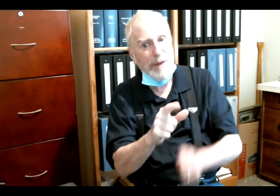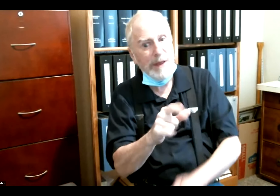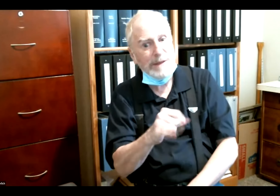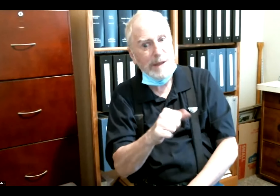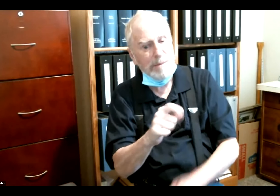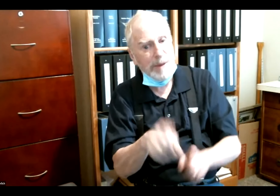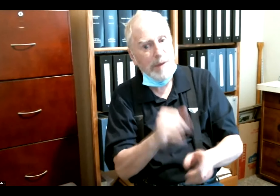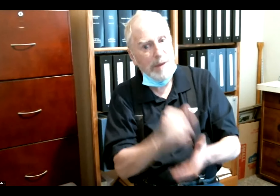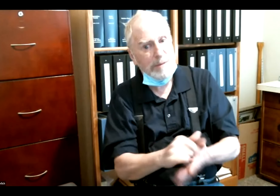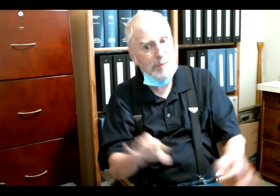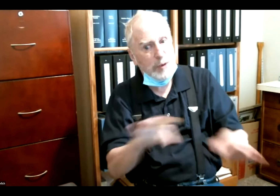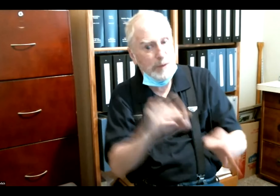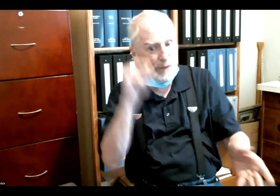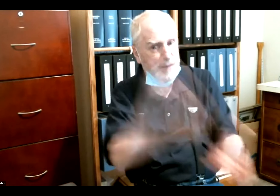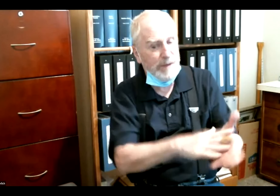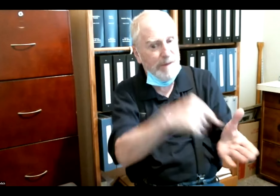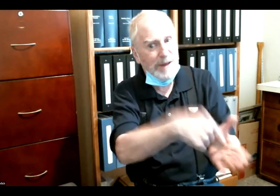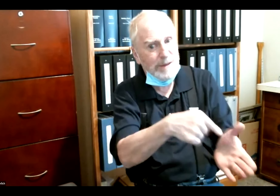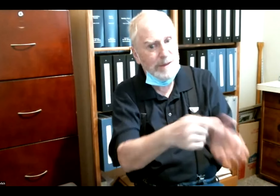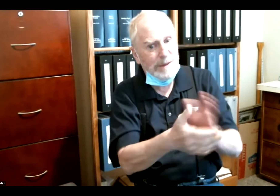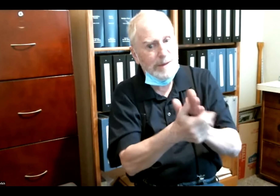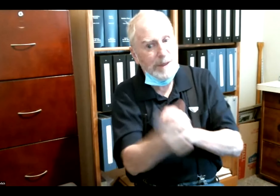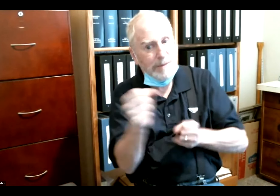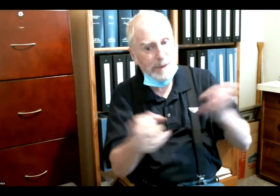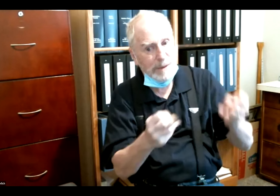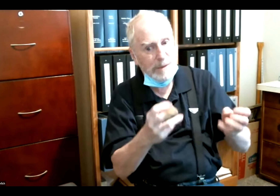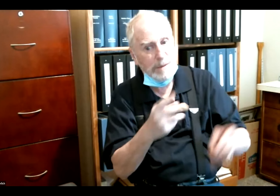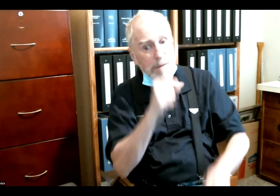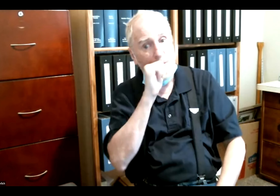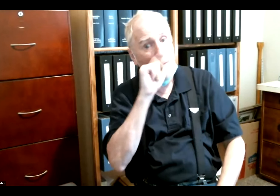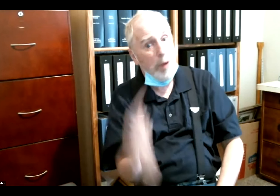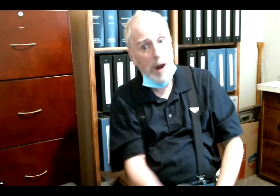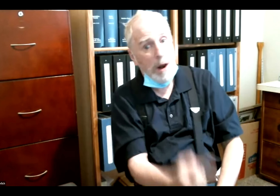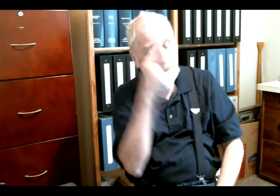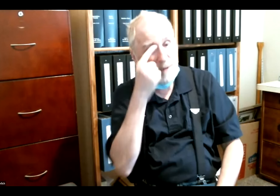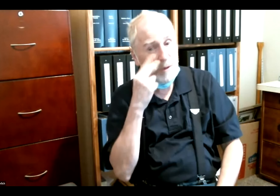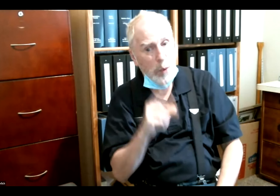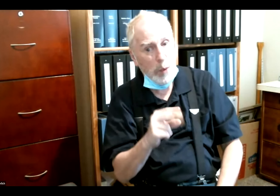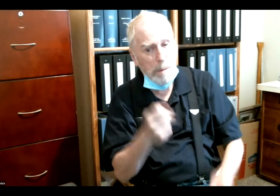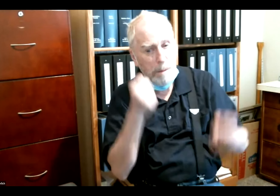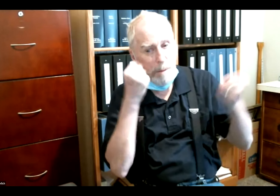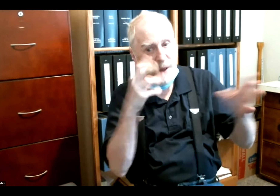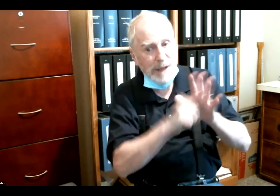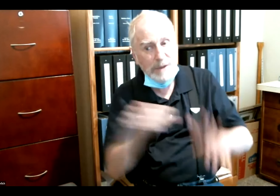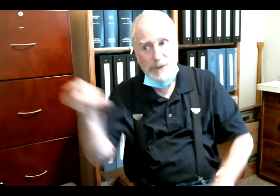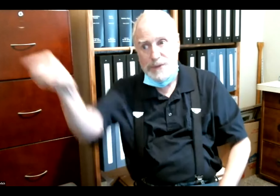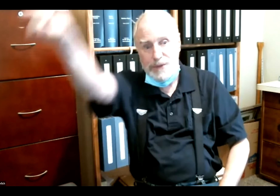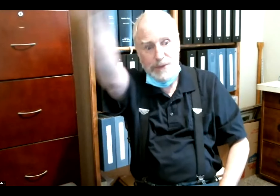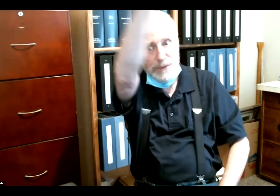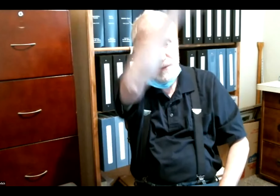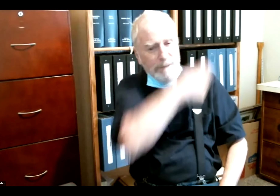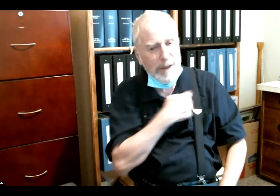frustration, so maybe, we can have conversation with Lisa about that. That's not just, many